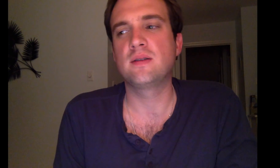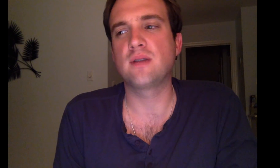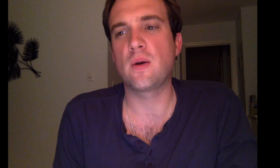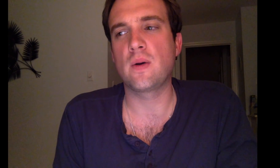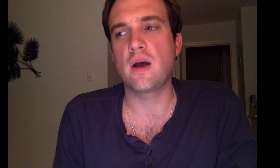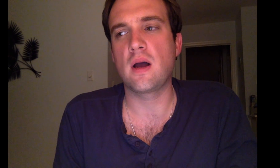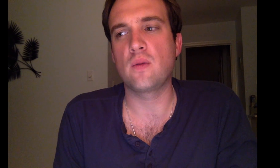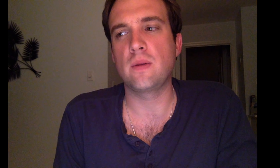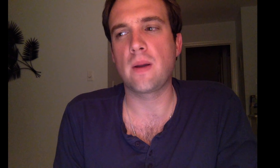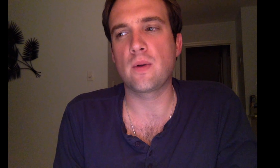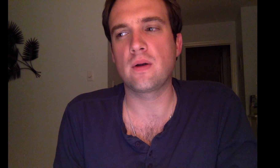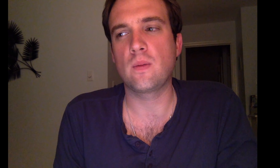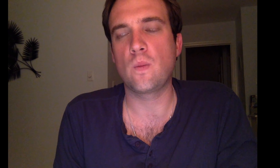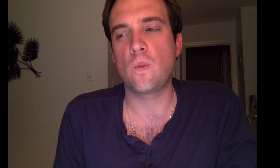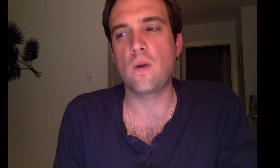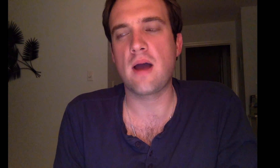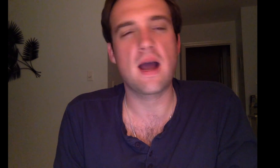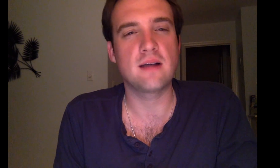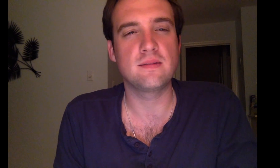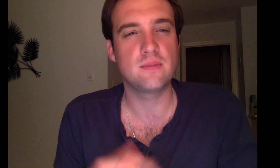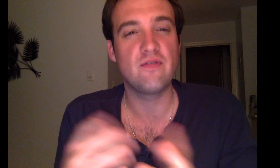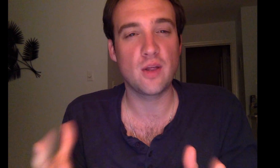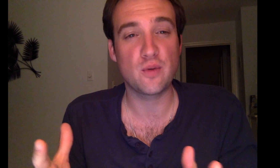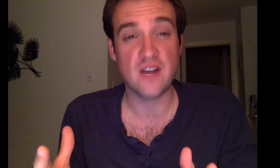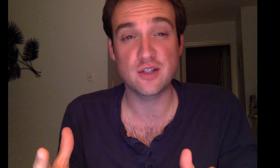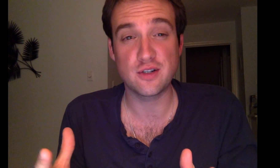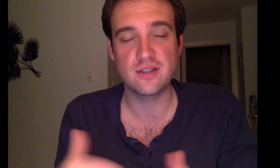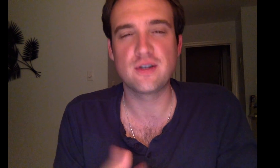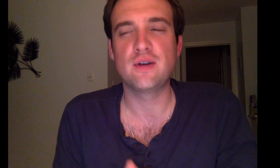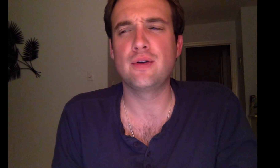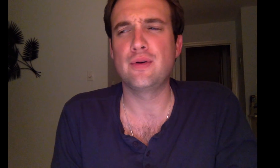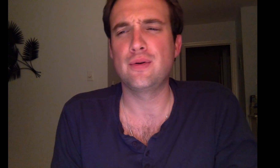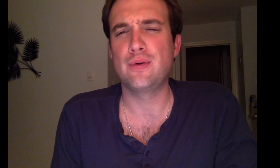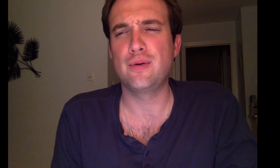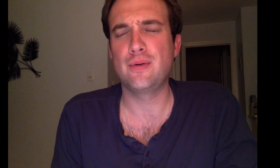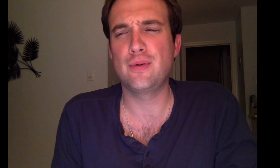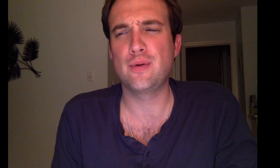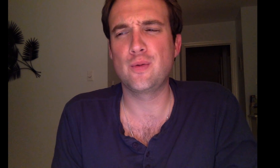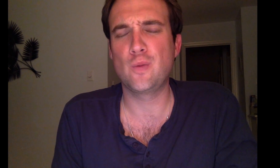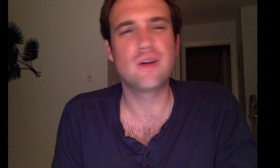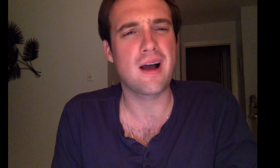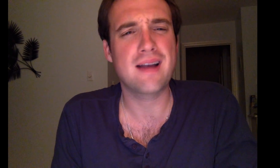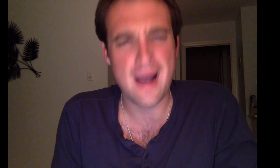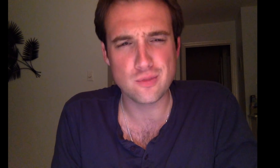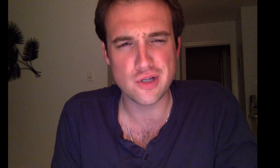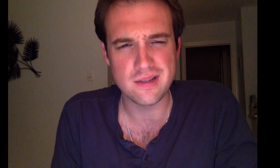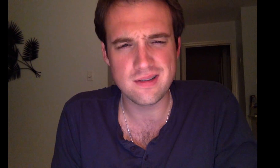So, I remember I had film professors who would not caption,